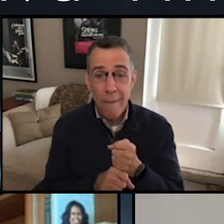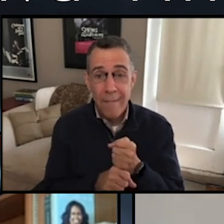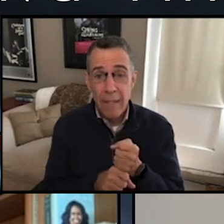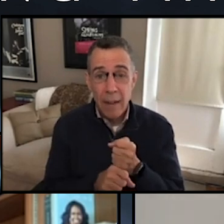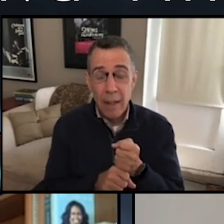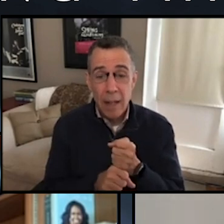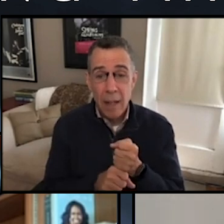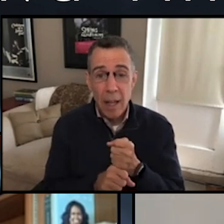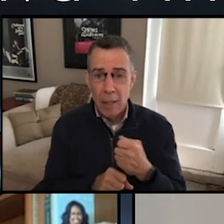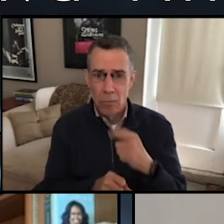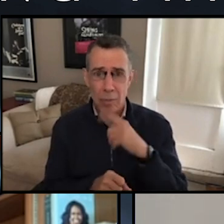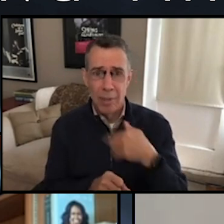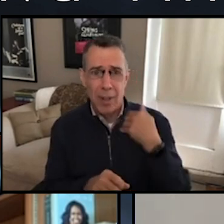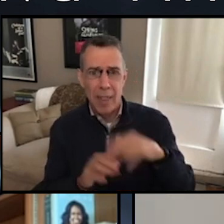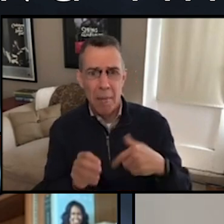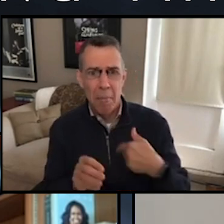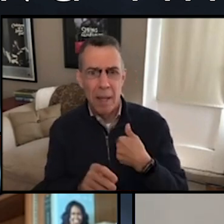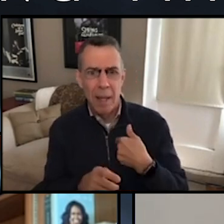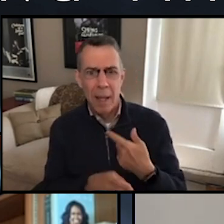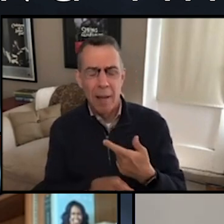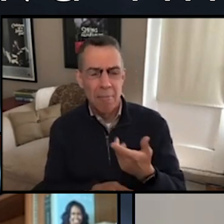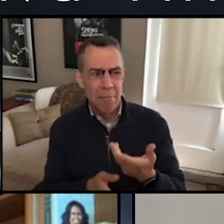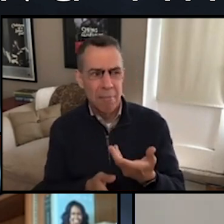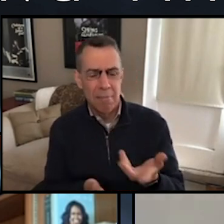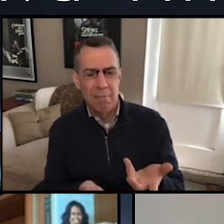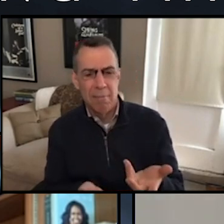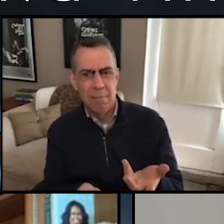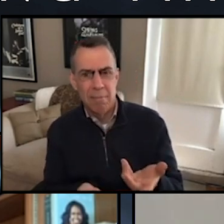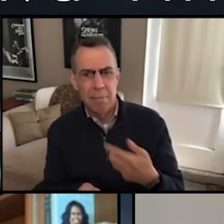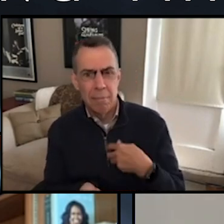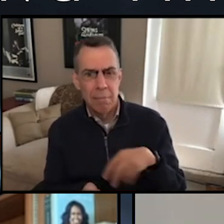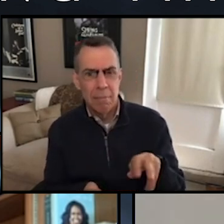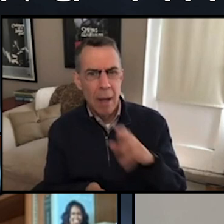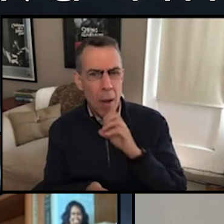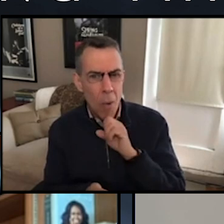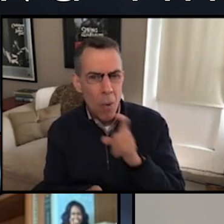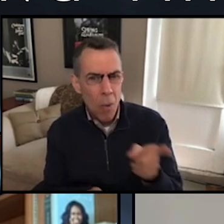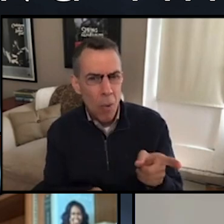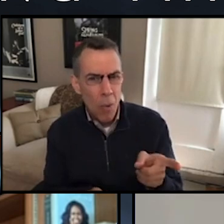like younger than I was. I was like, "yo dude, like, how old are you?" He